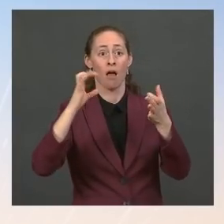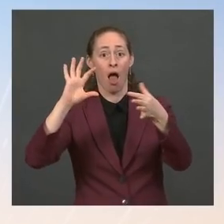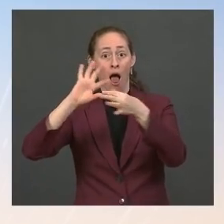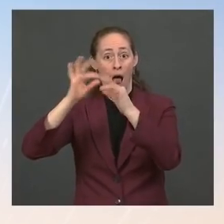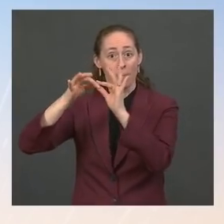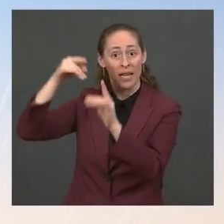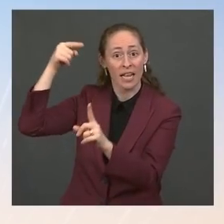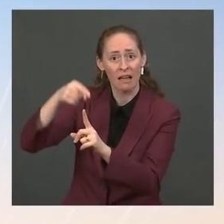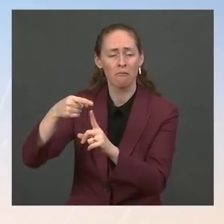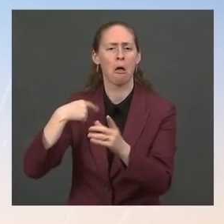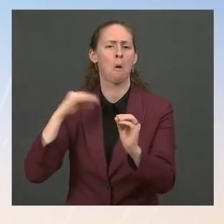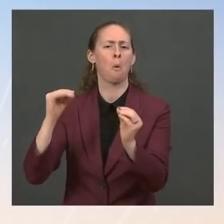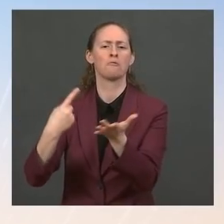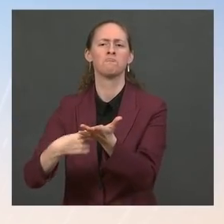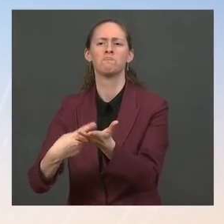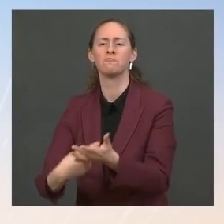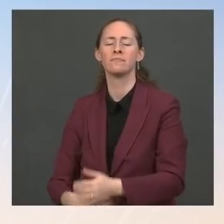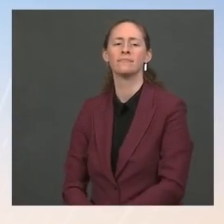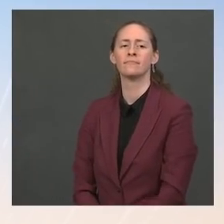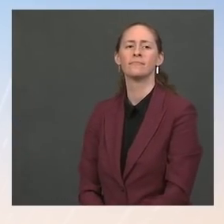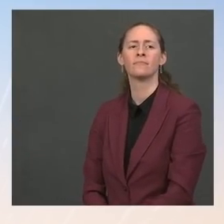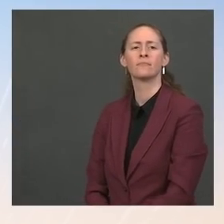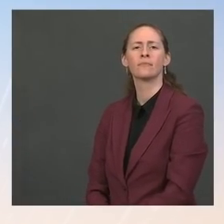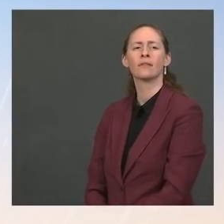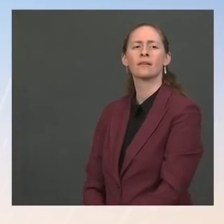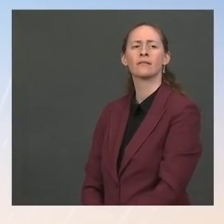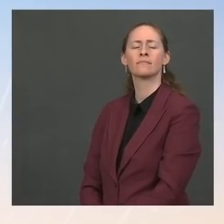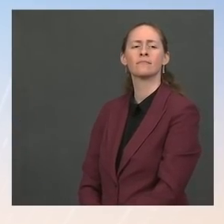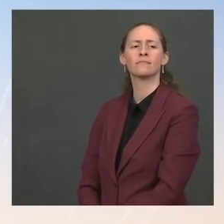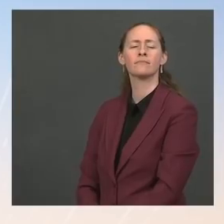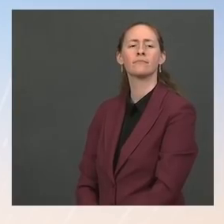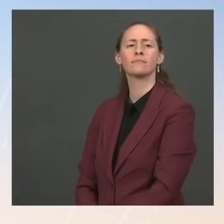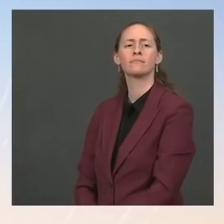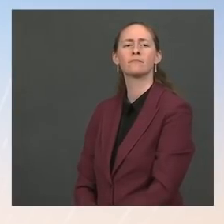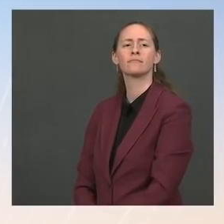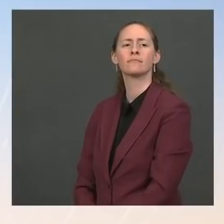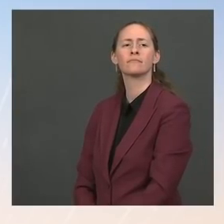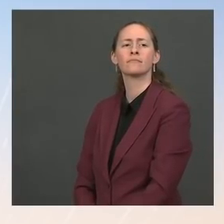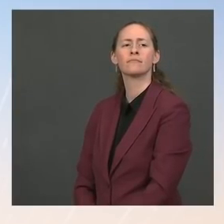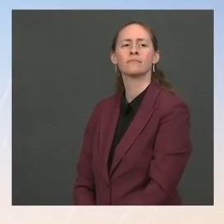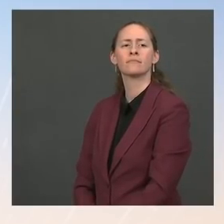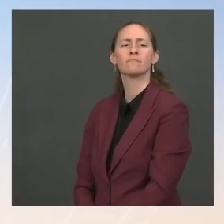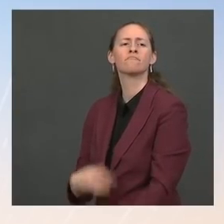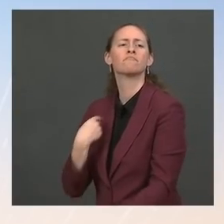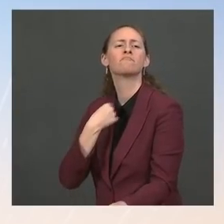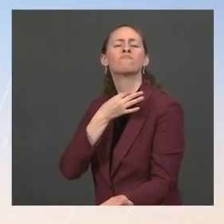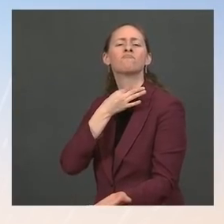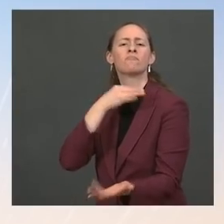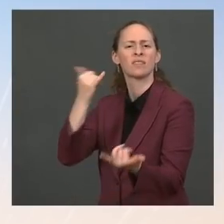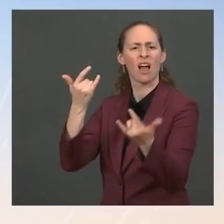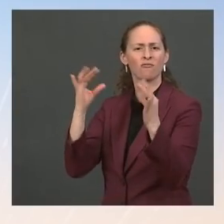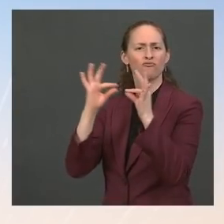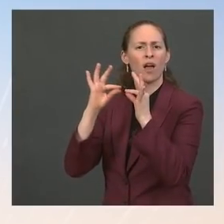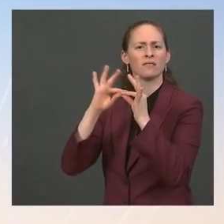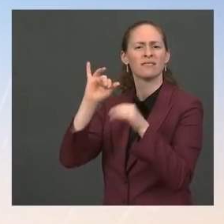on inflation. So, one in four Americans, according to a new survey, have experienced some kind of loss of income